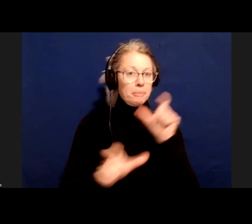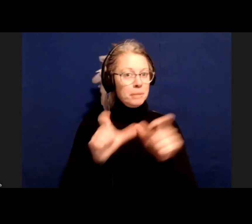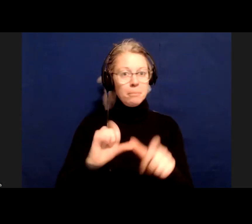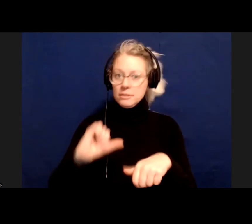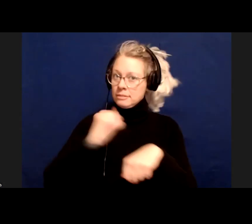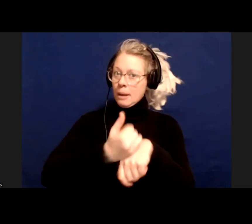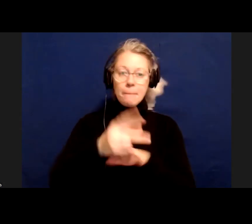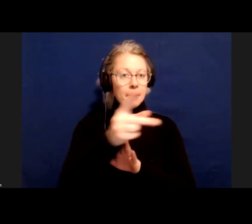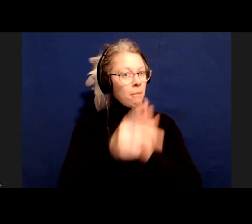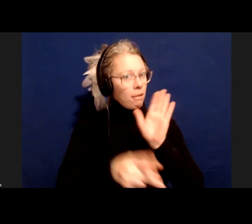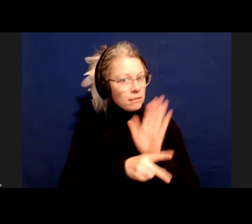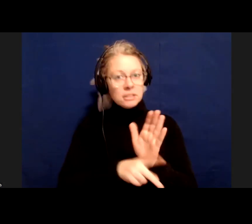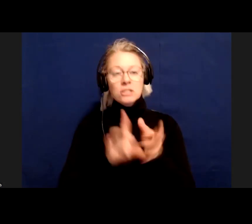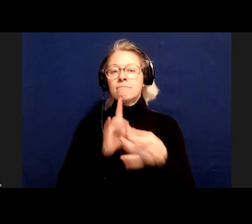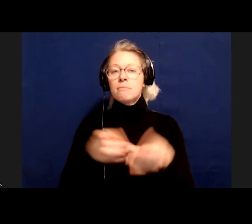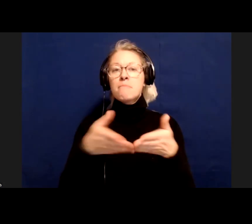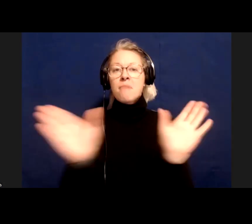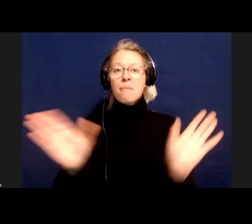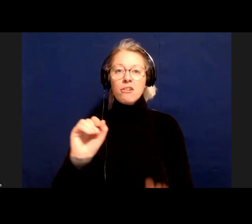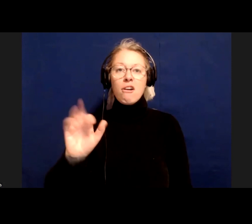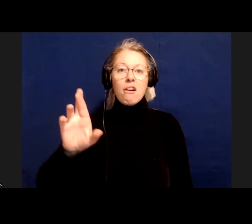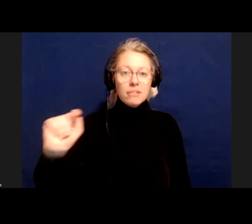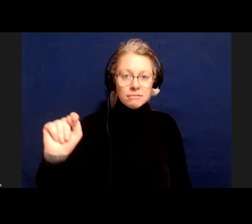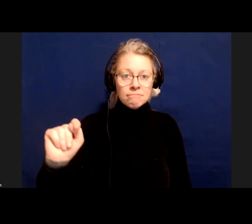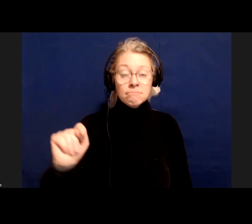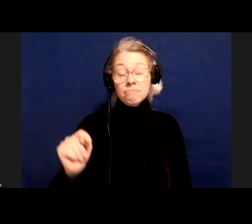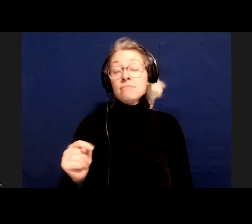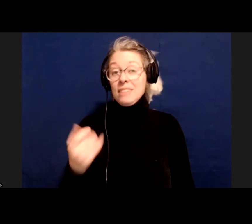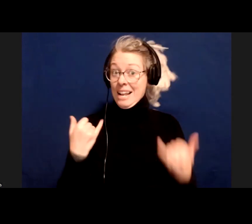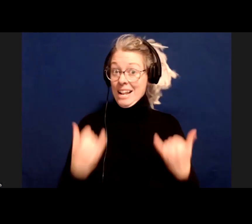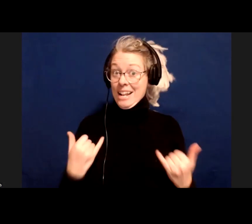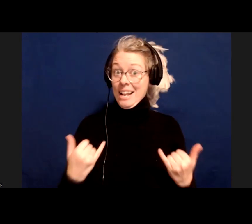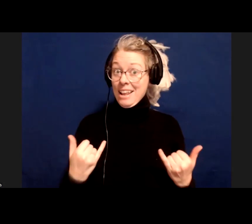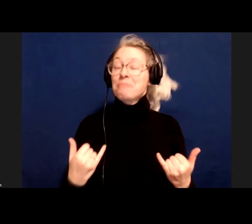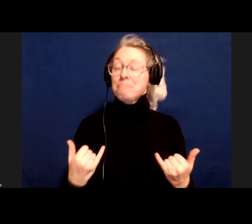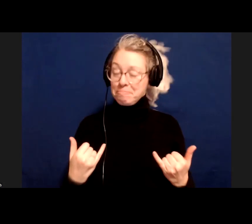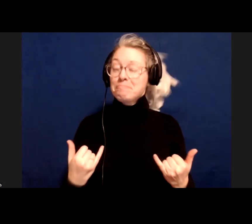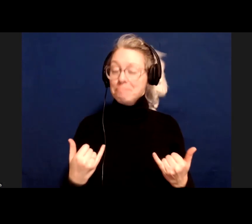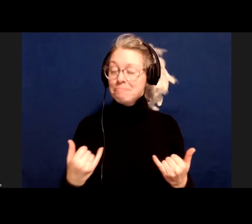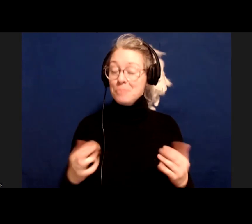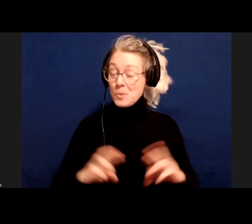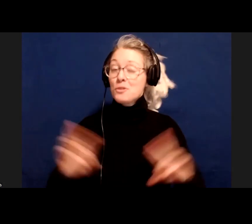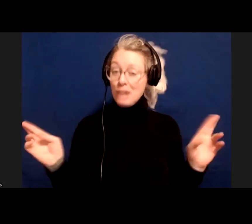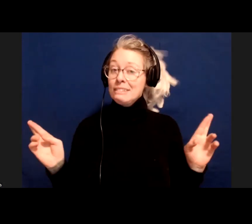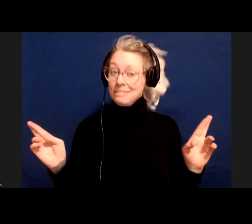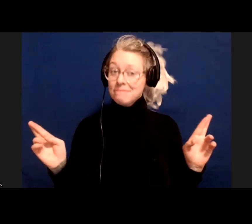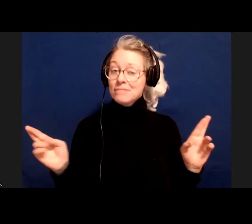etc. related to public art specifically, and we're now ready to engage with community.